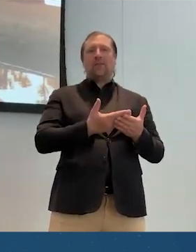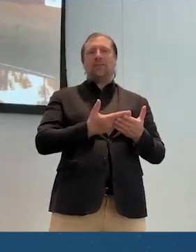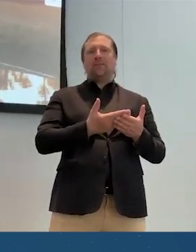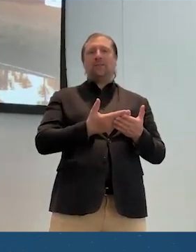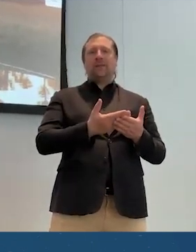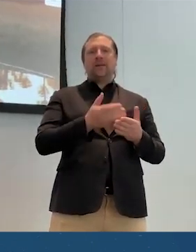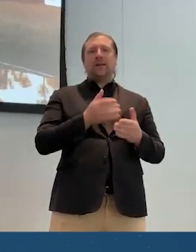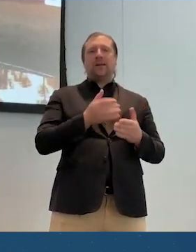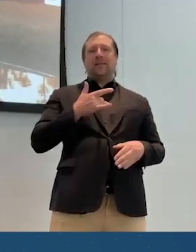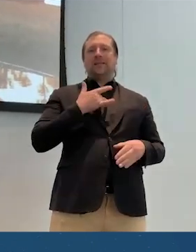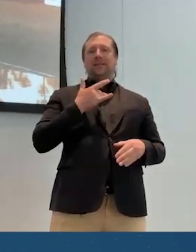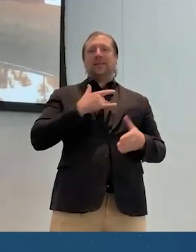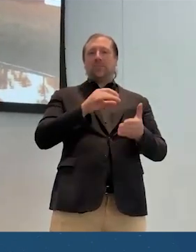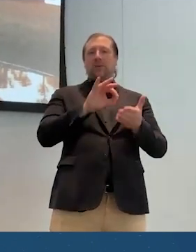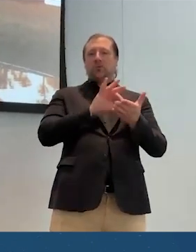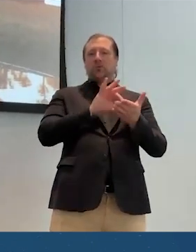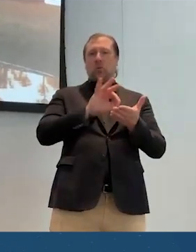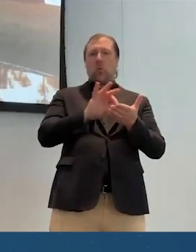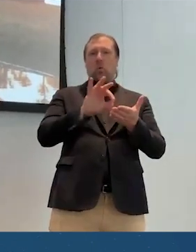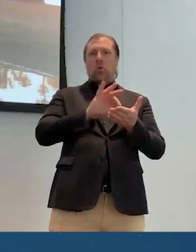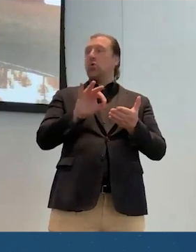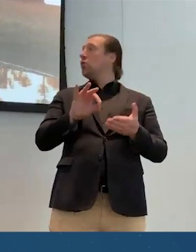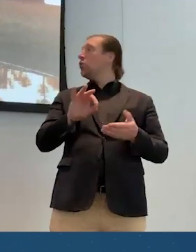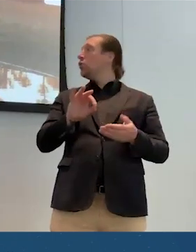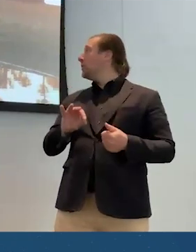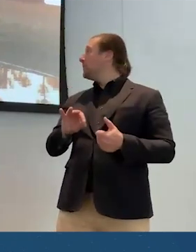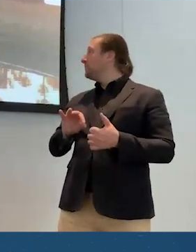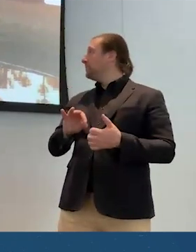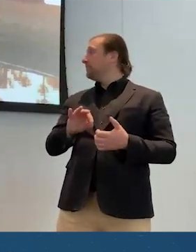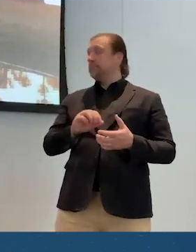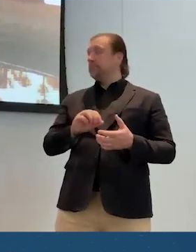This graph illustrates the fluctuations